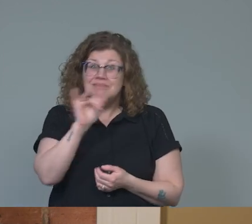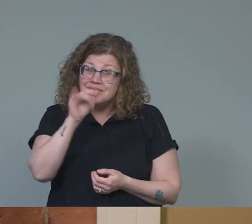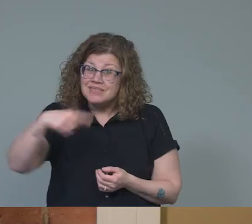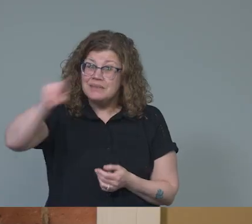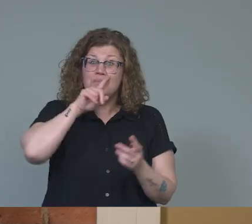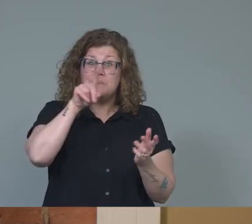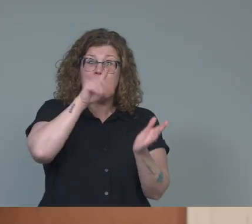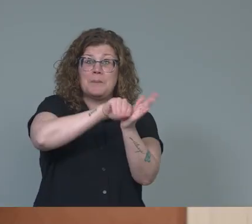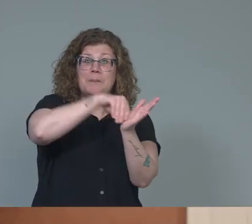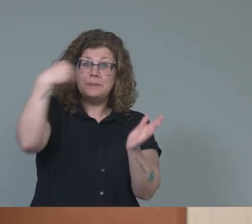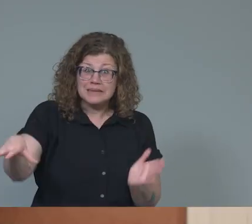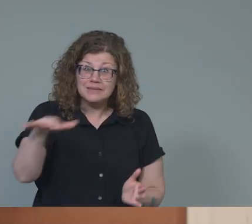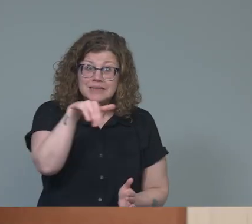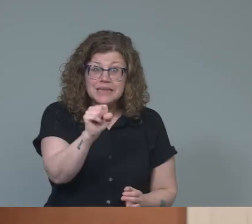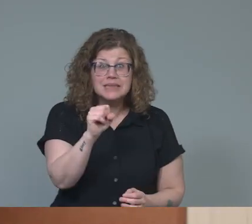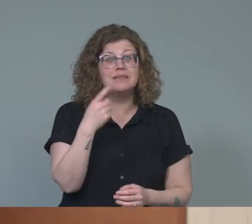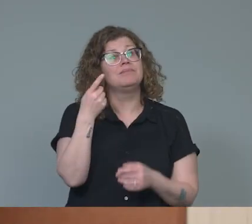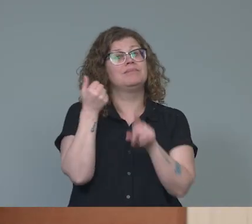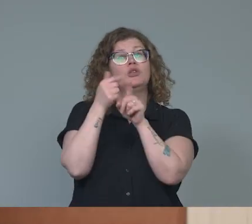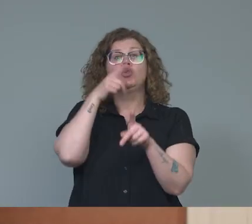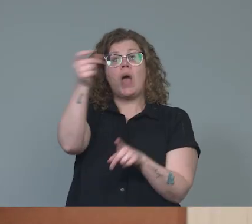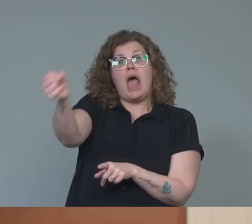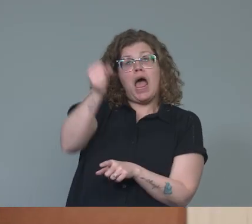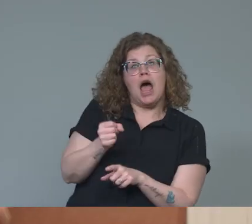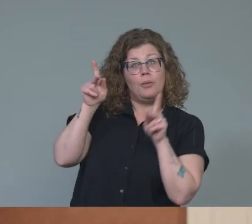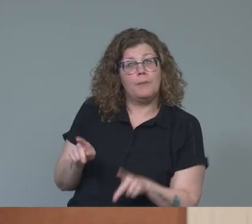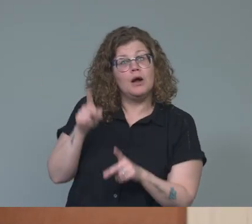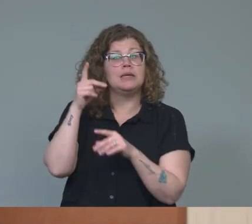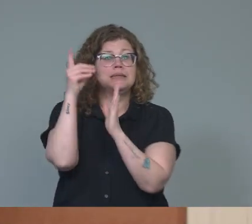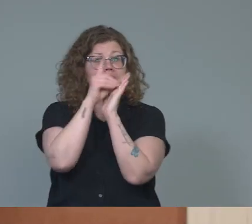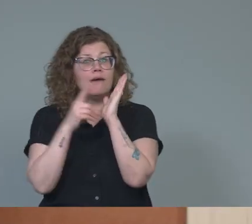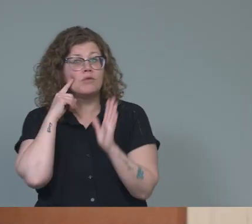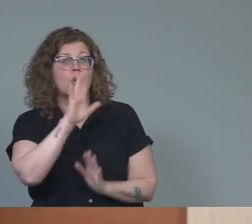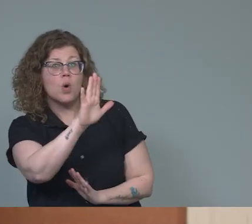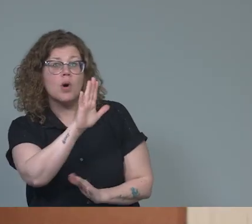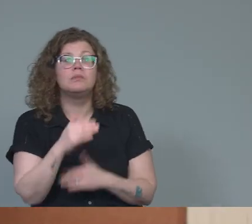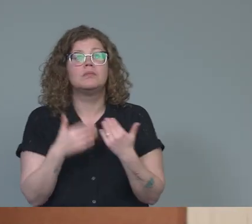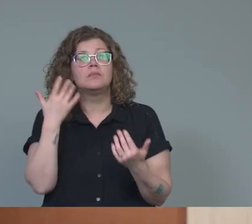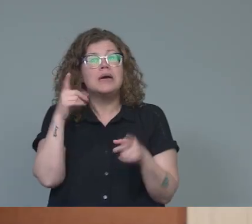as an additional skill. Finding a fabricator is an integral part of your detailed design process,